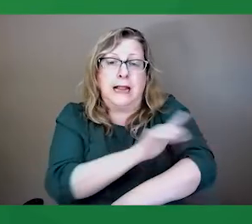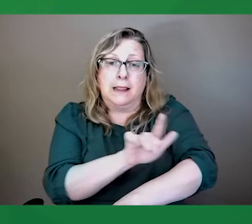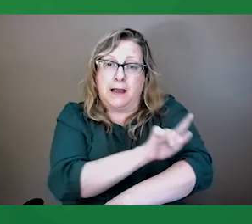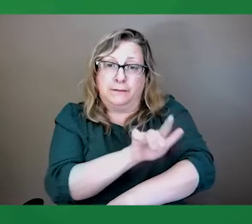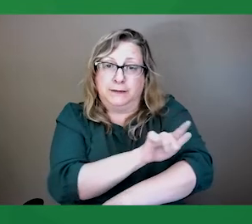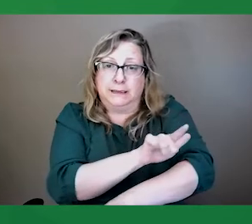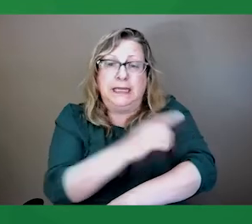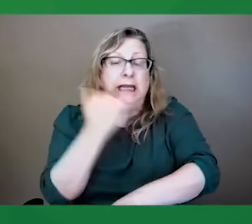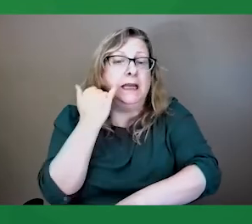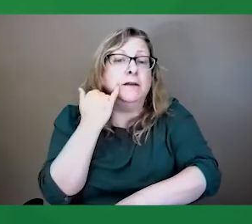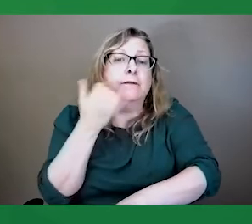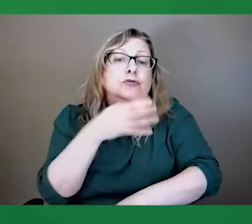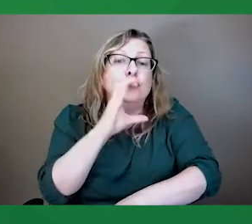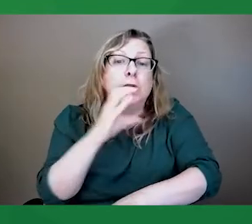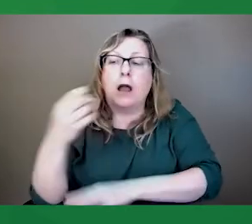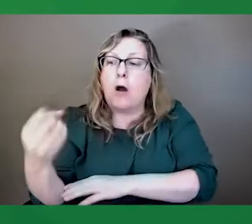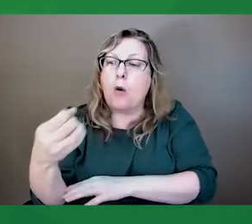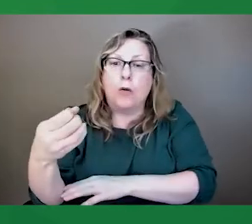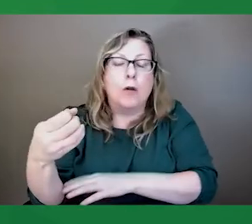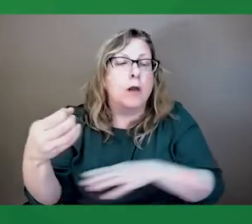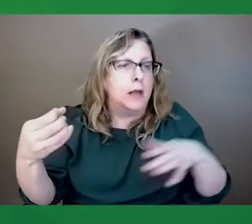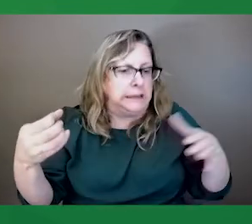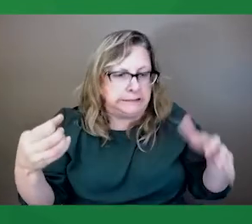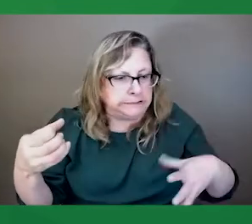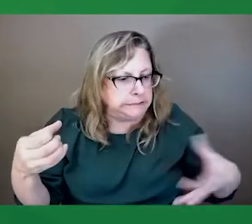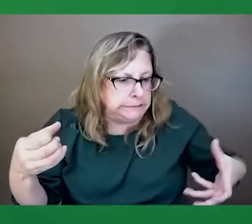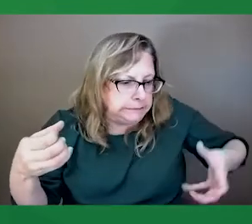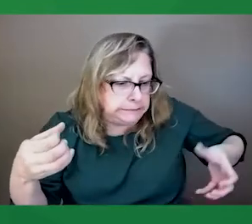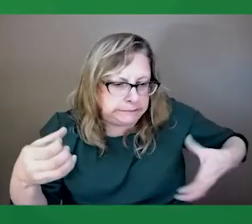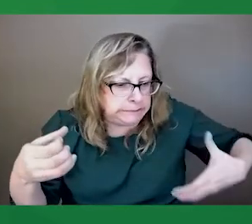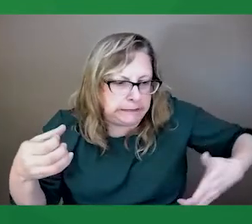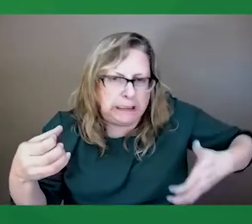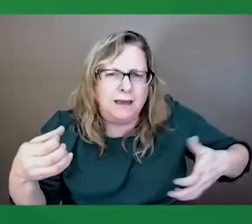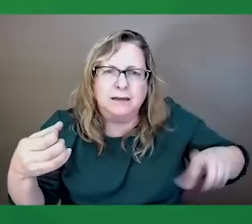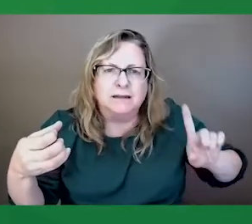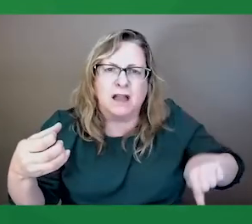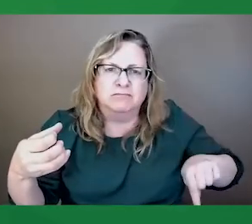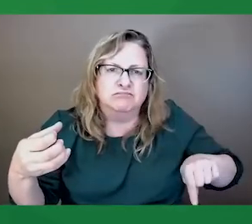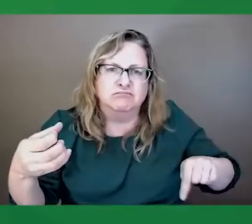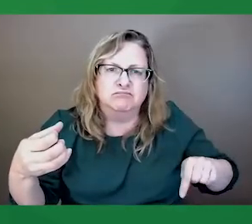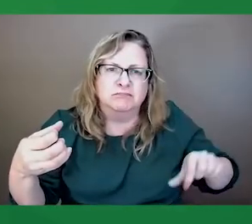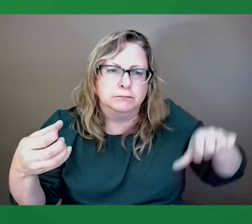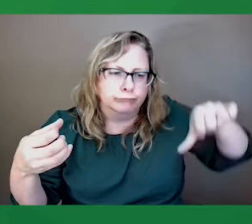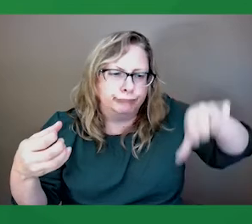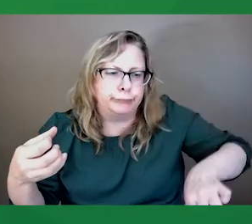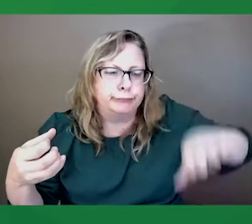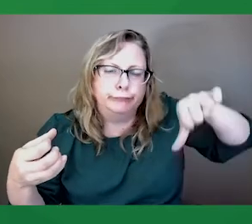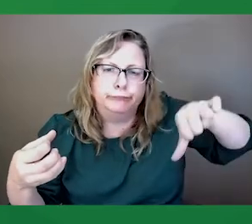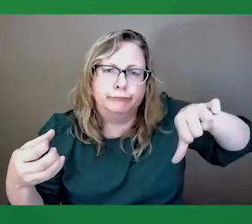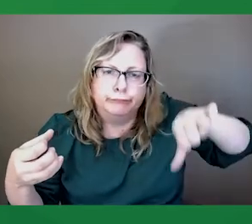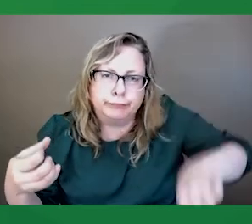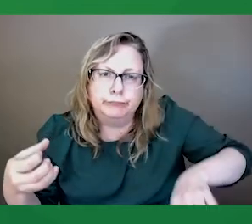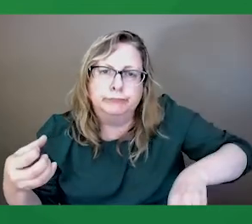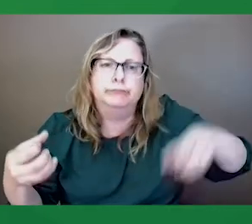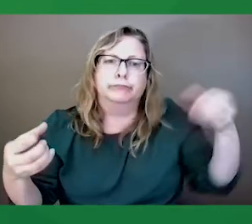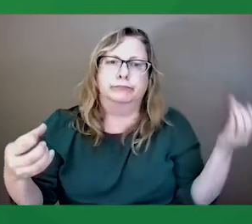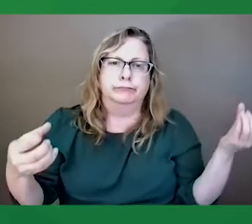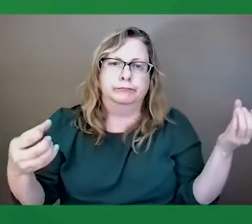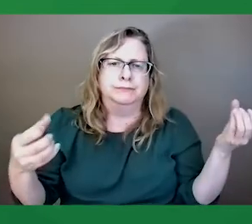there is no way I can use a regular container with an air tight lid. This one I can just press down and pull it open. I loved it.